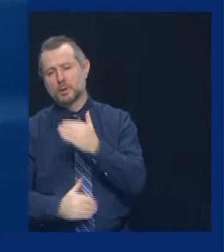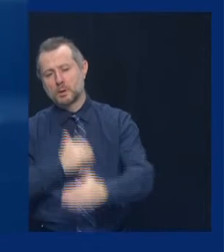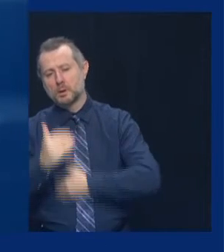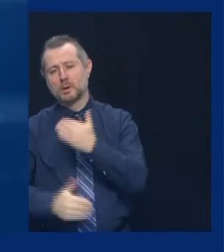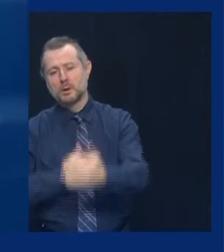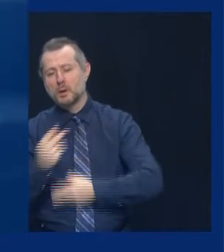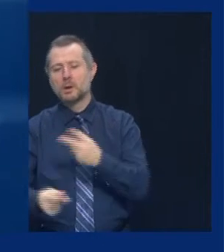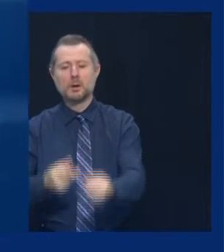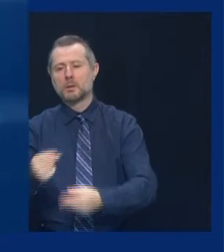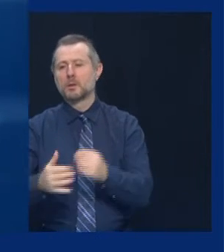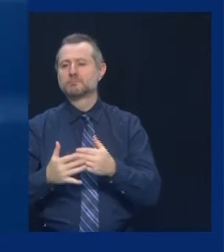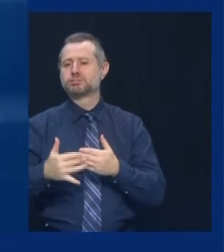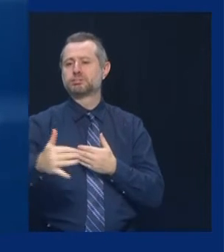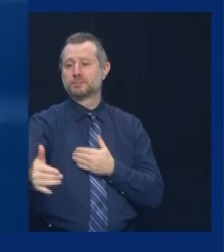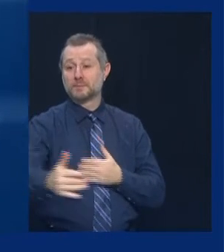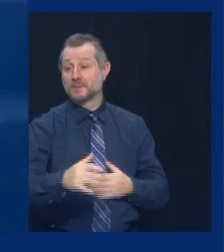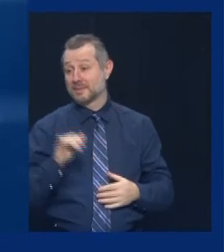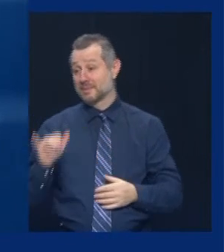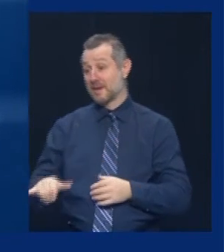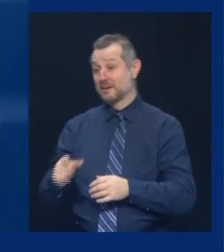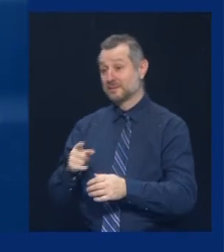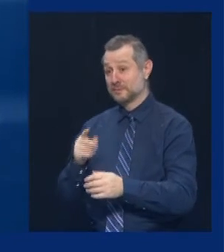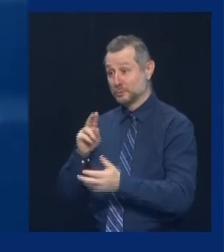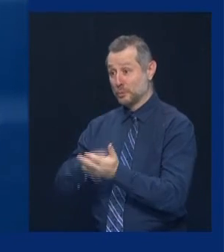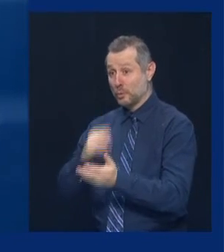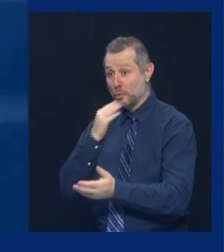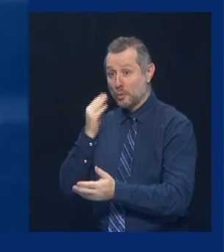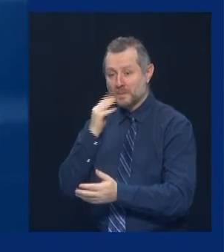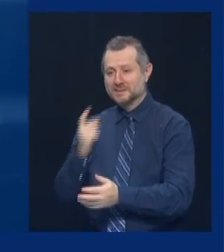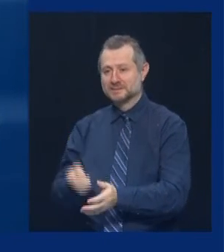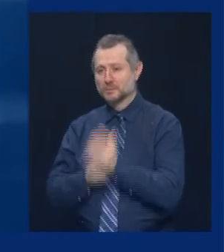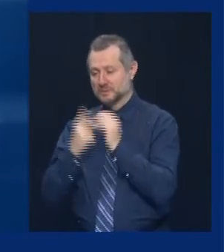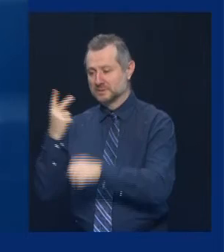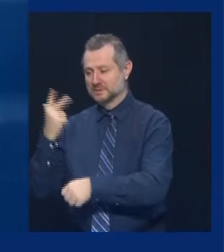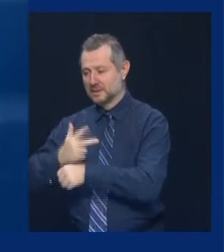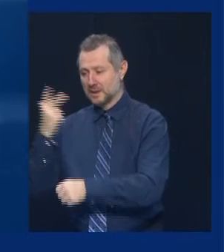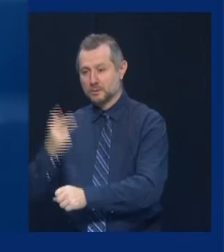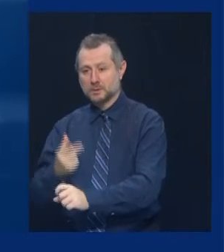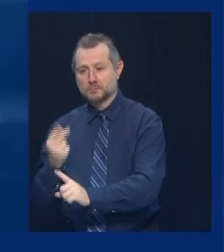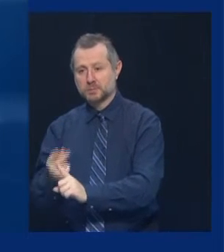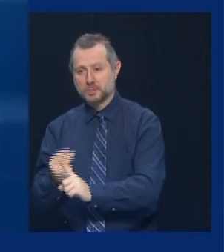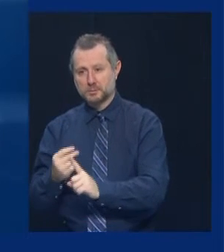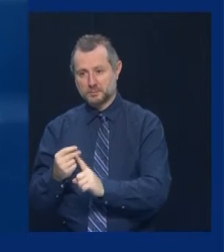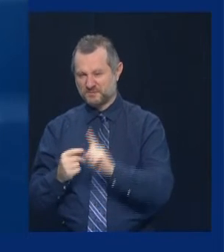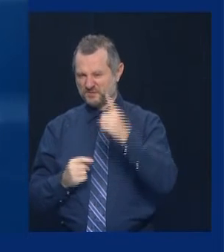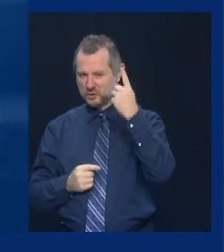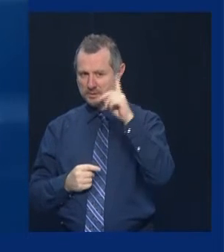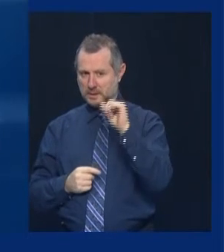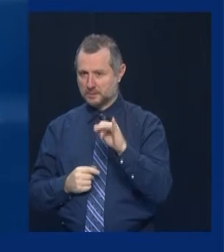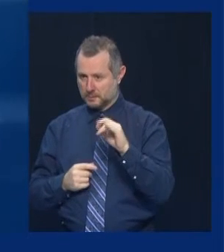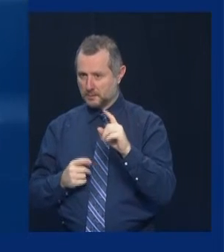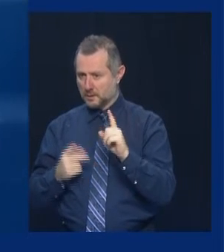IT IS ESTIMATED THAT IT WILL